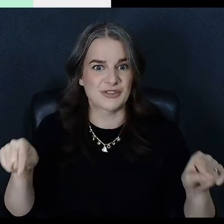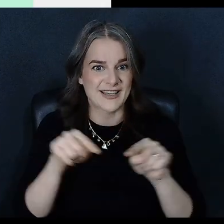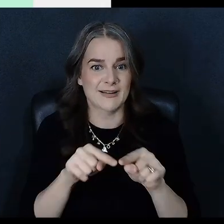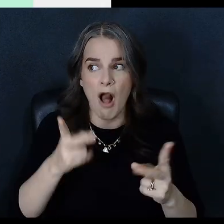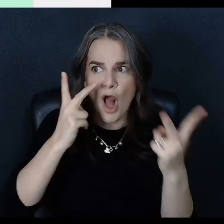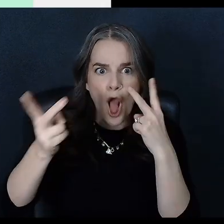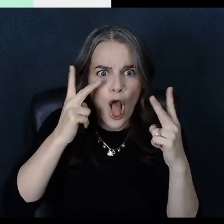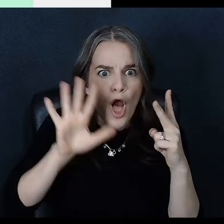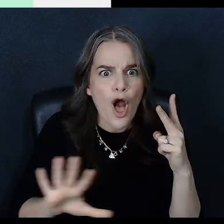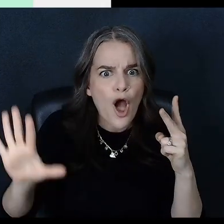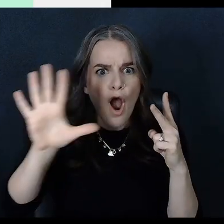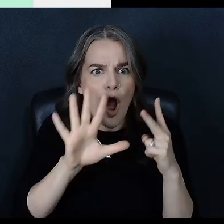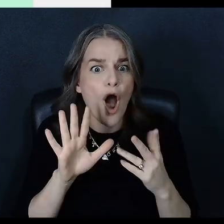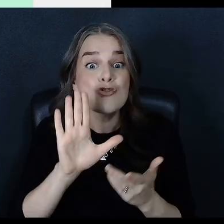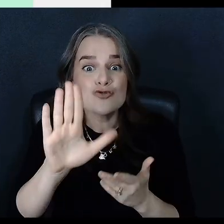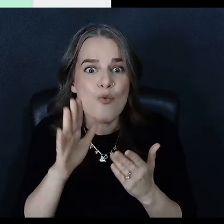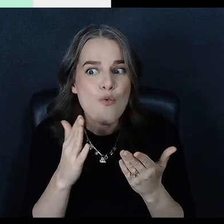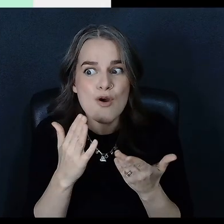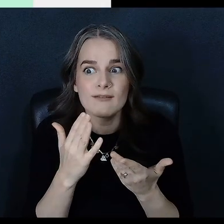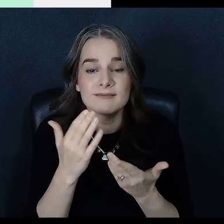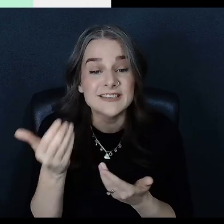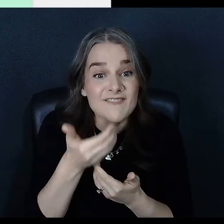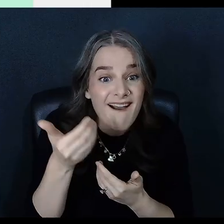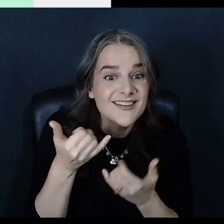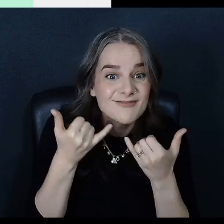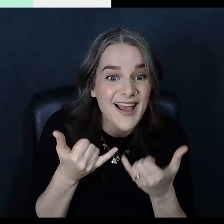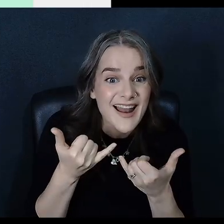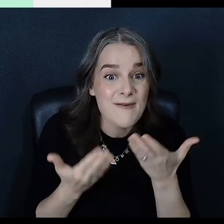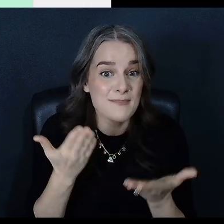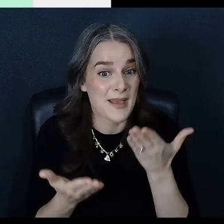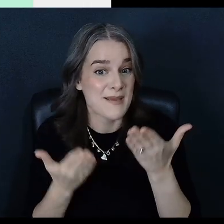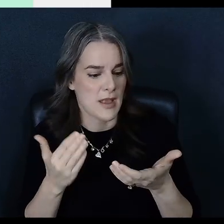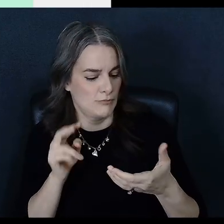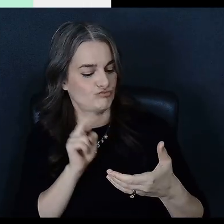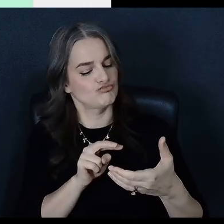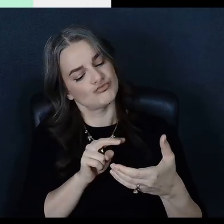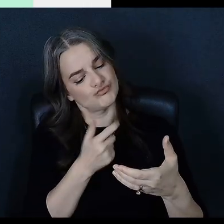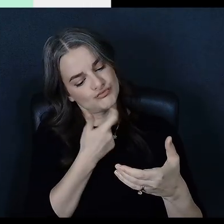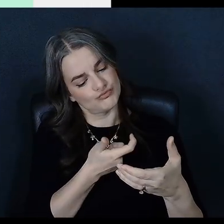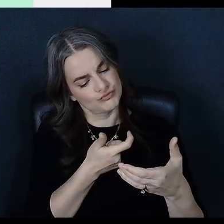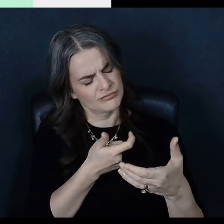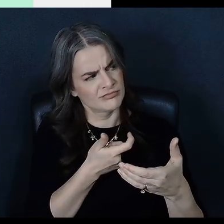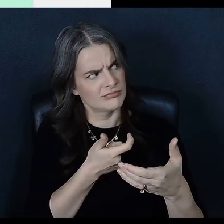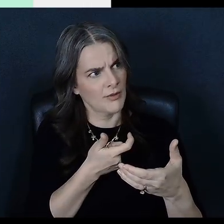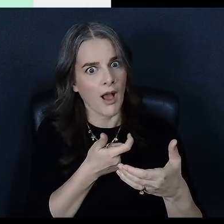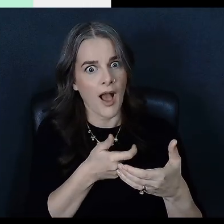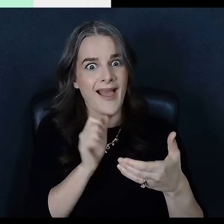right now or maybe even the device you're sitting at watching this. It's probably a touchscreen device.